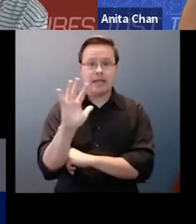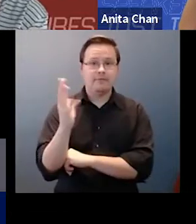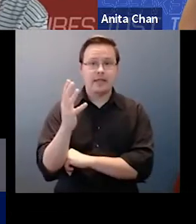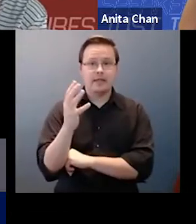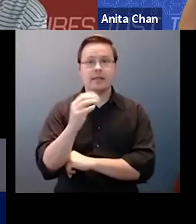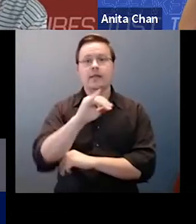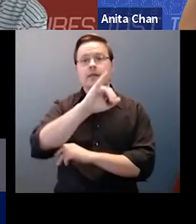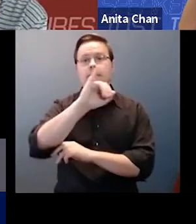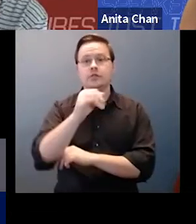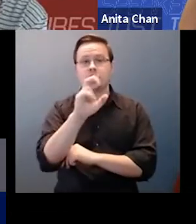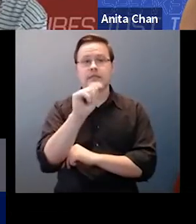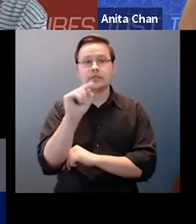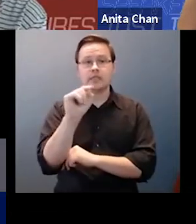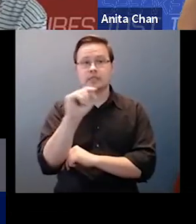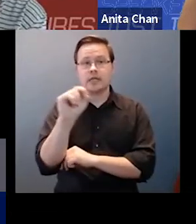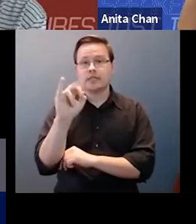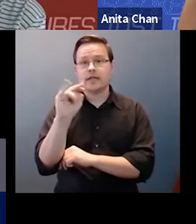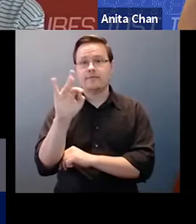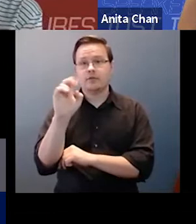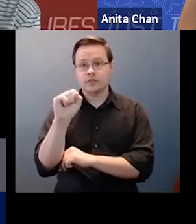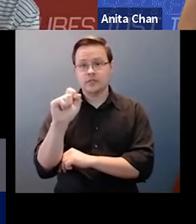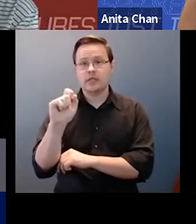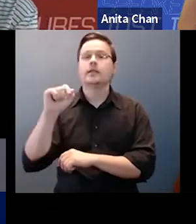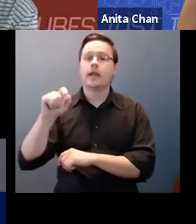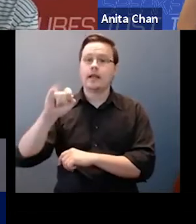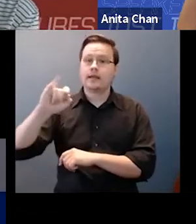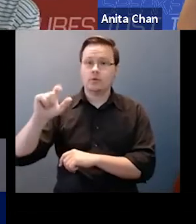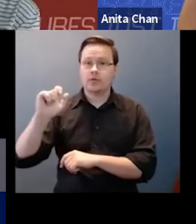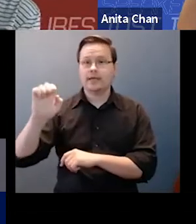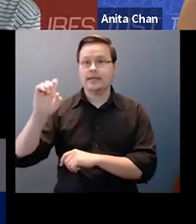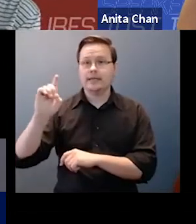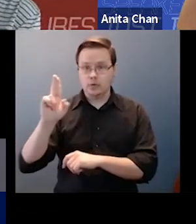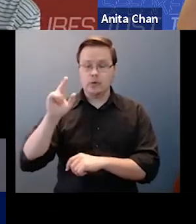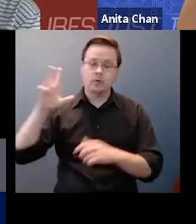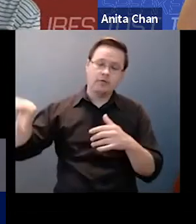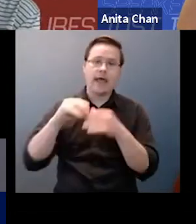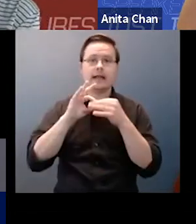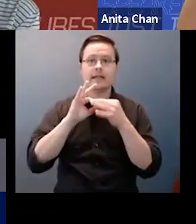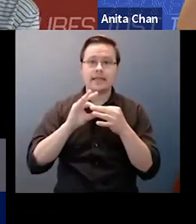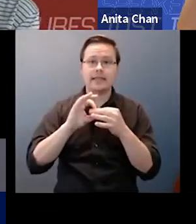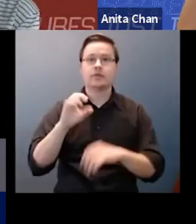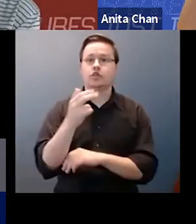illinois.edu, a link has been added to the chat hours. You will resume our series in the fall.